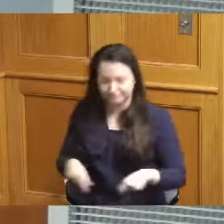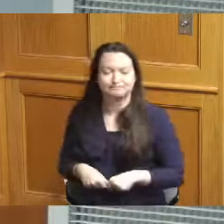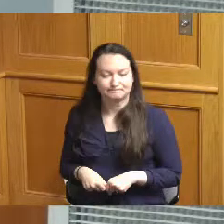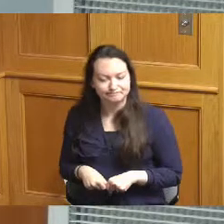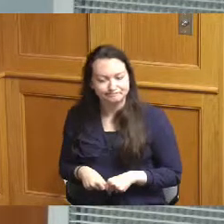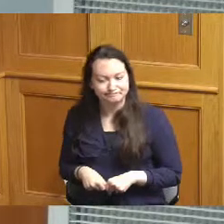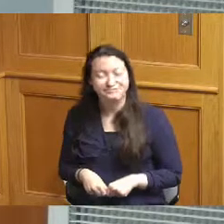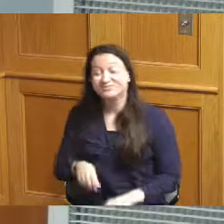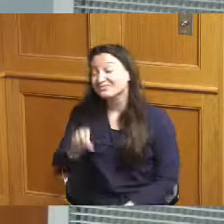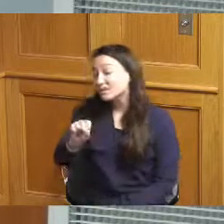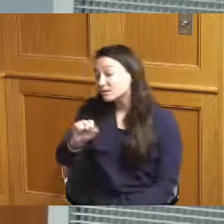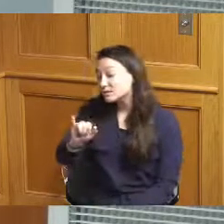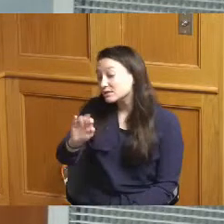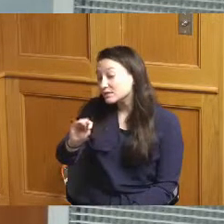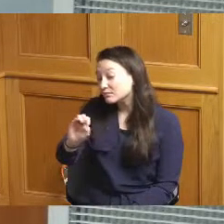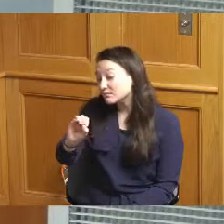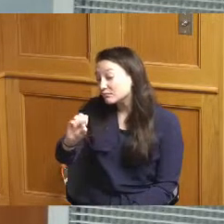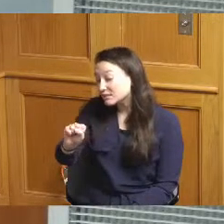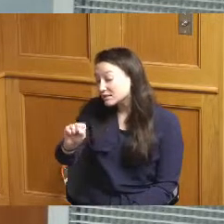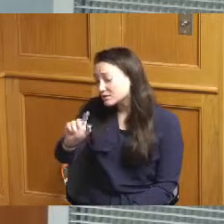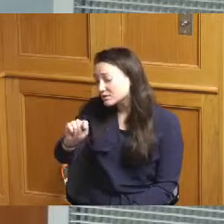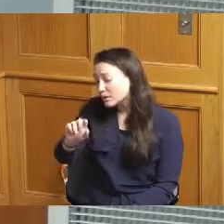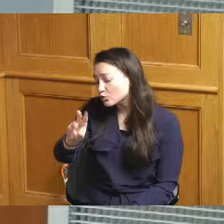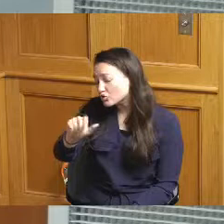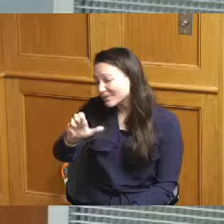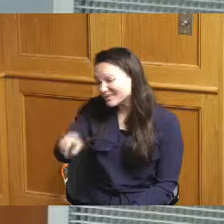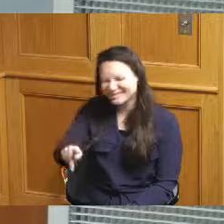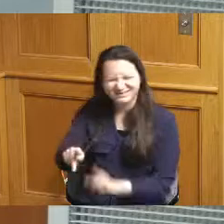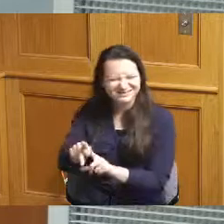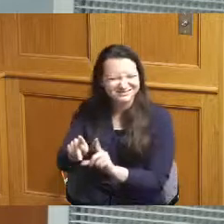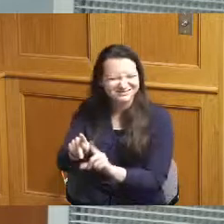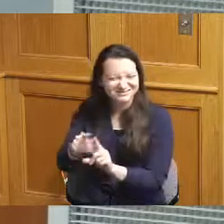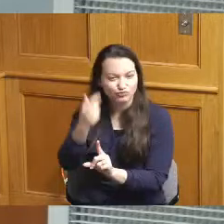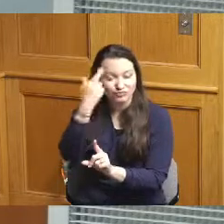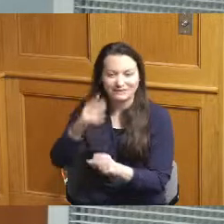in Sims Township's case I think their major point was that because they're a Township they